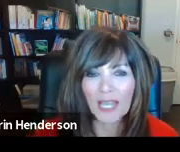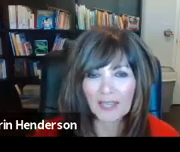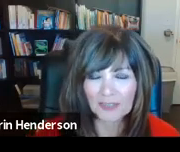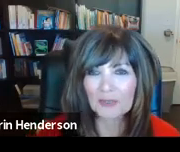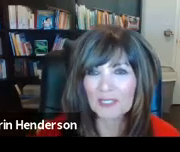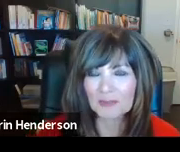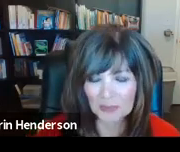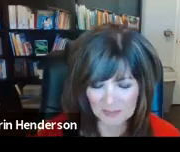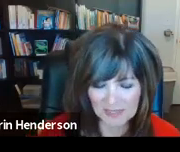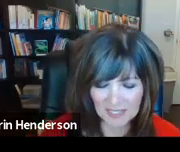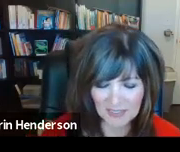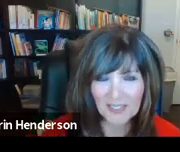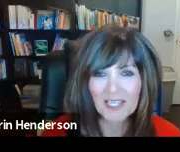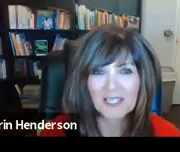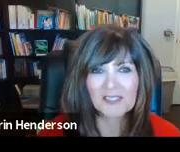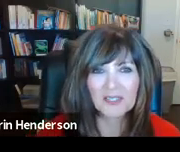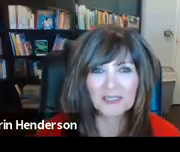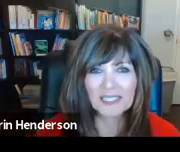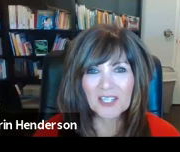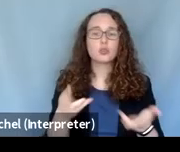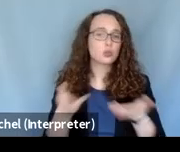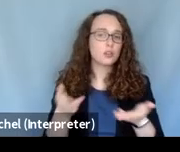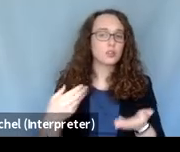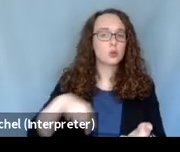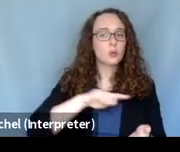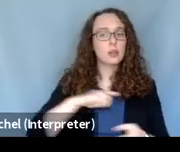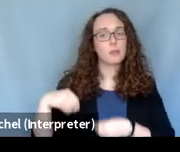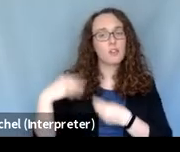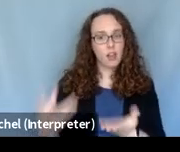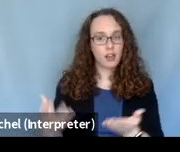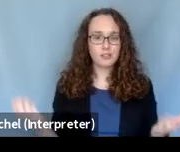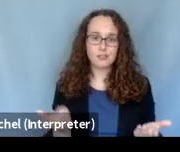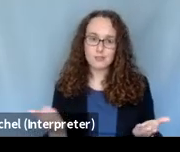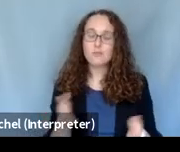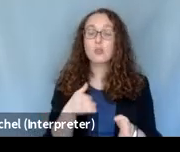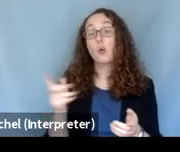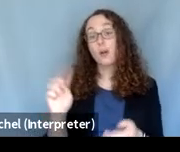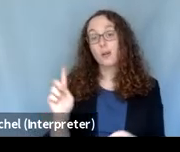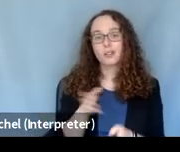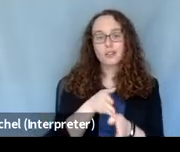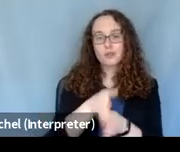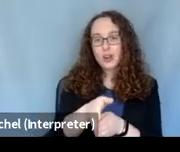at the Career and Employment Center so let's go ahead and get started.